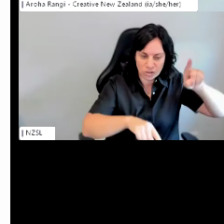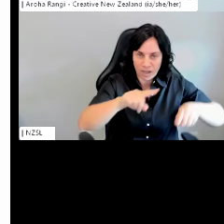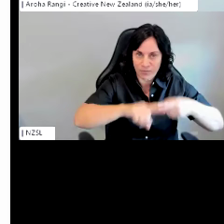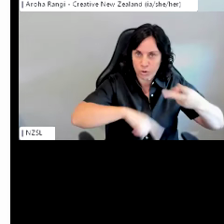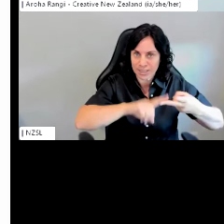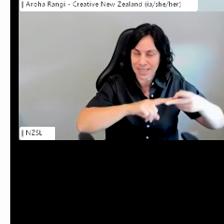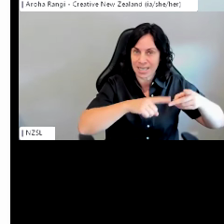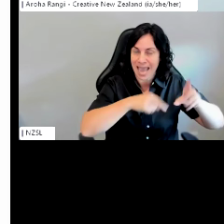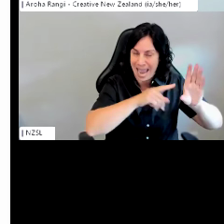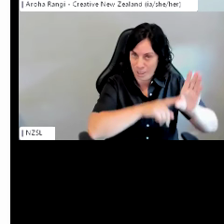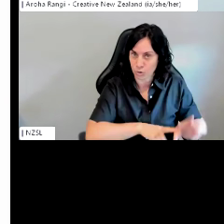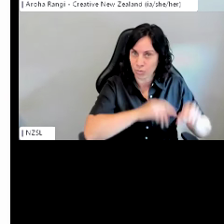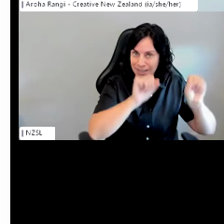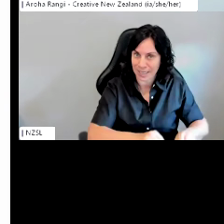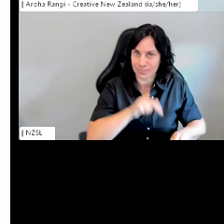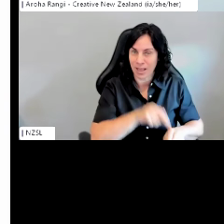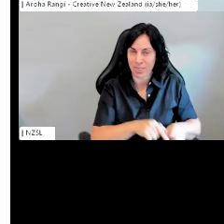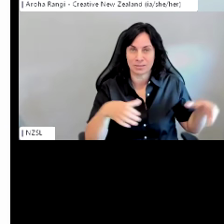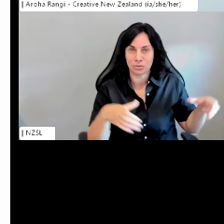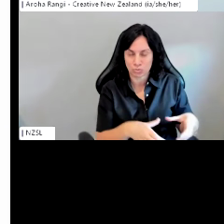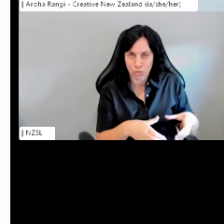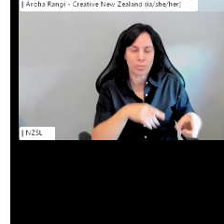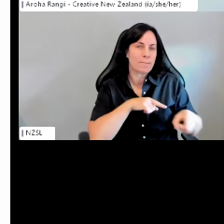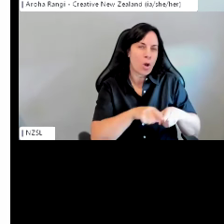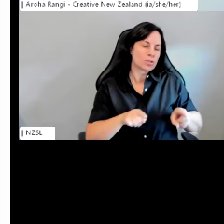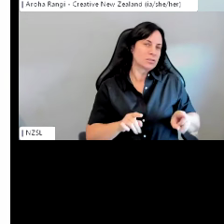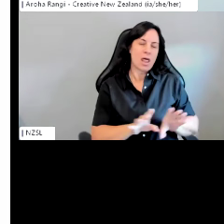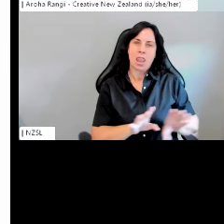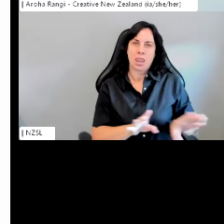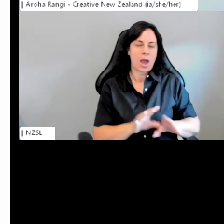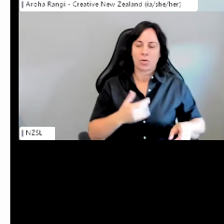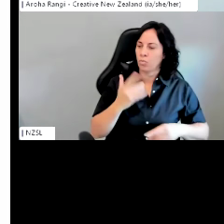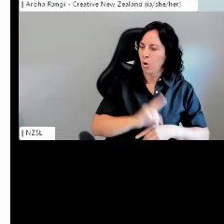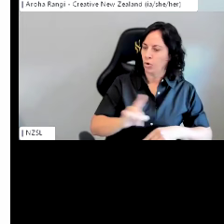the most likely people not to come because they felt it was too expensive or they wouldn't fit in.